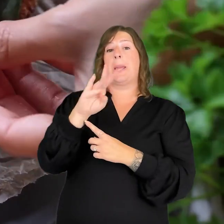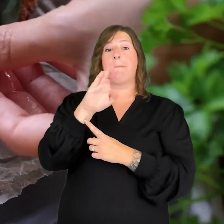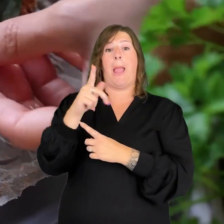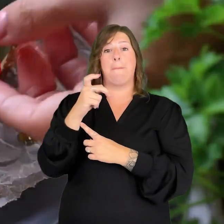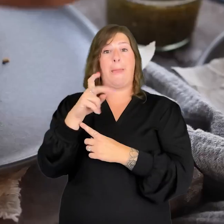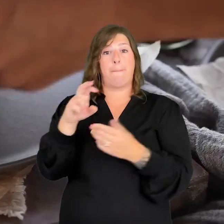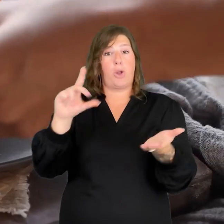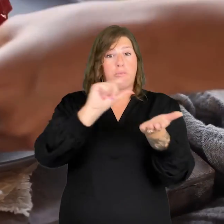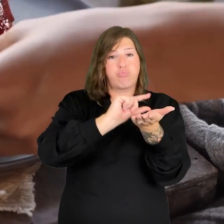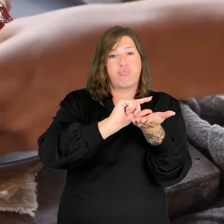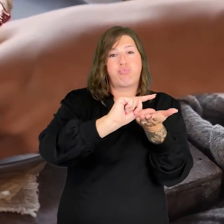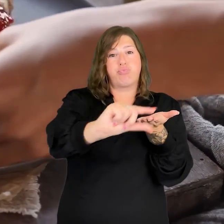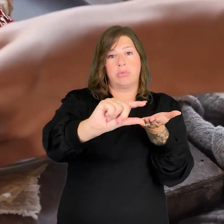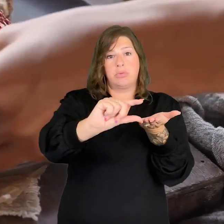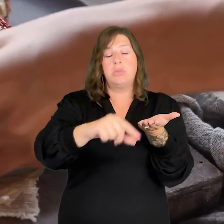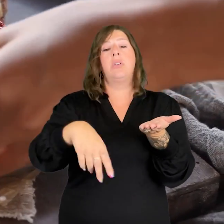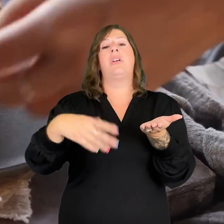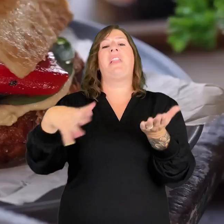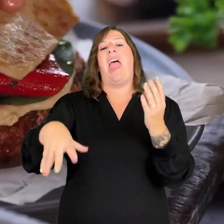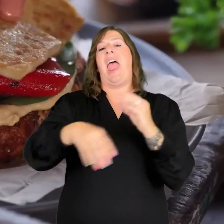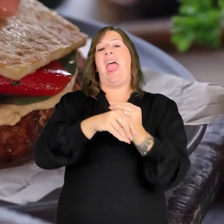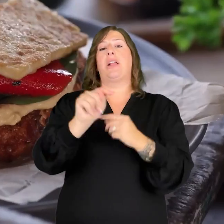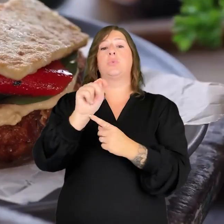as well, or a half of a bell pepper if you think that might be too much.